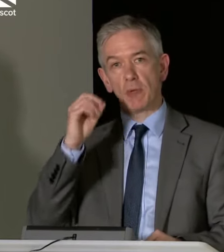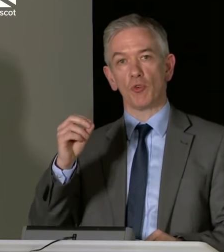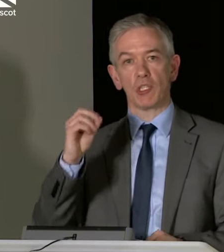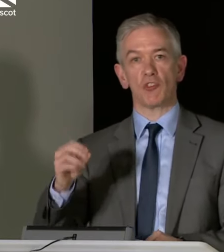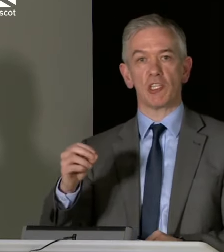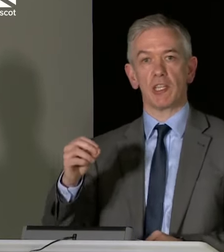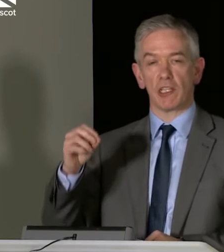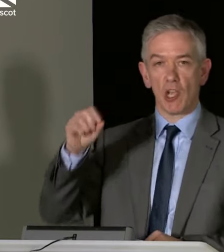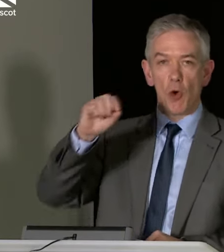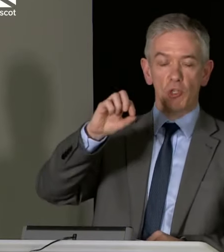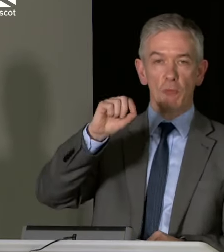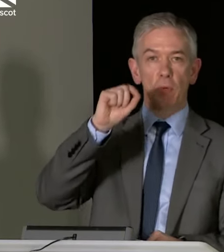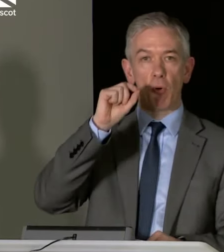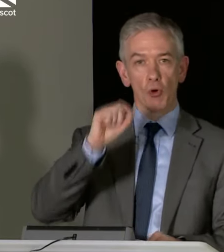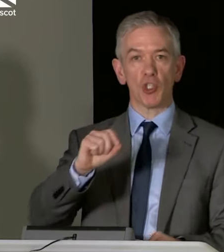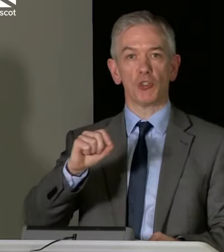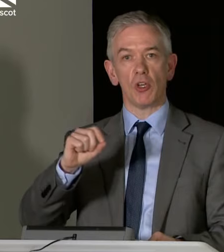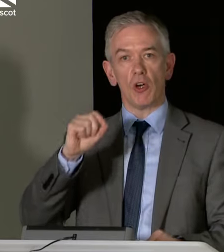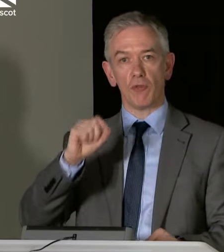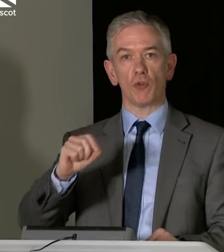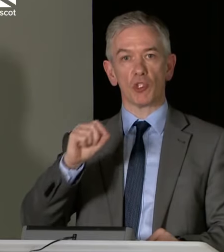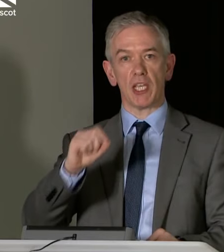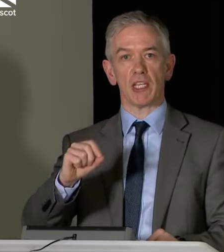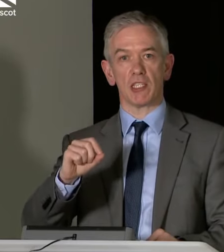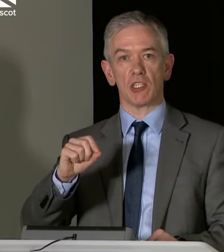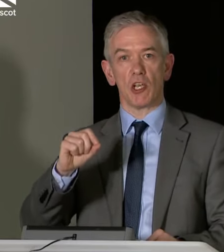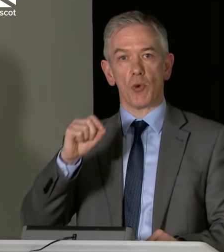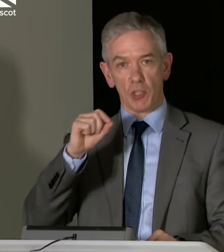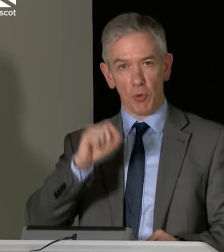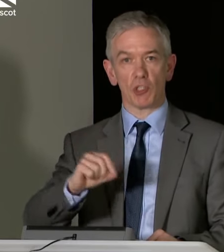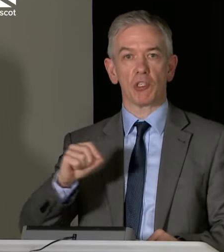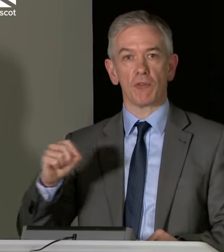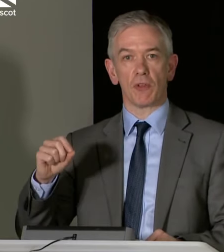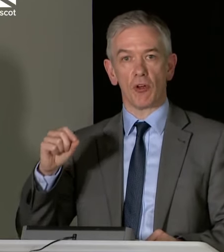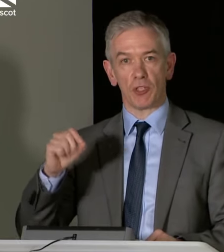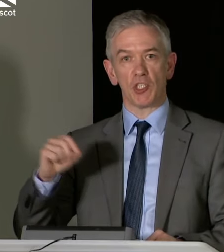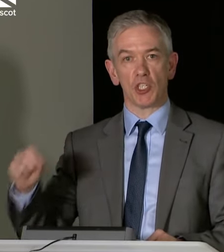been interested in is, what is the proportion of those tests which are positive on each